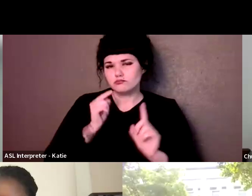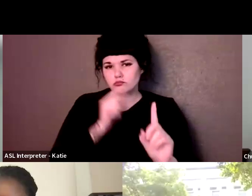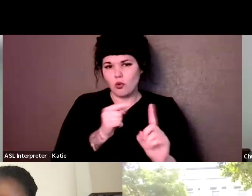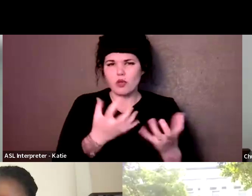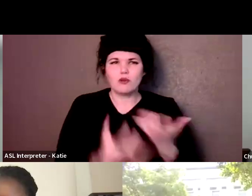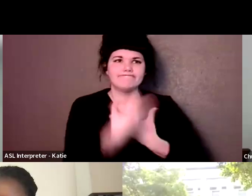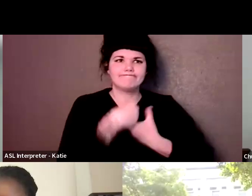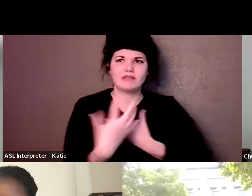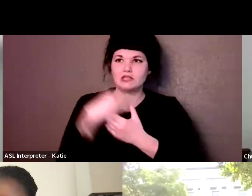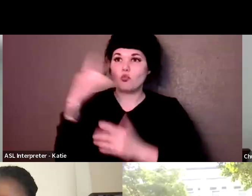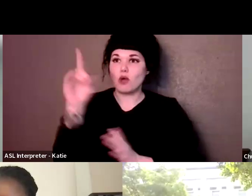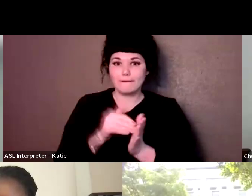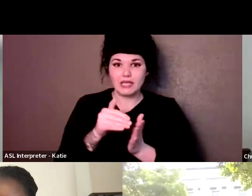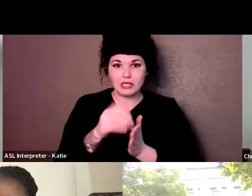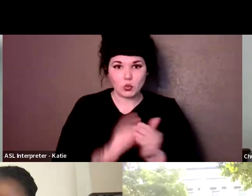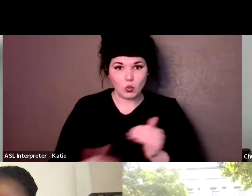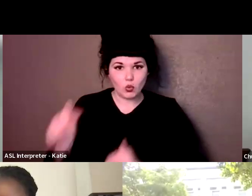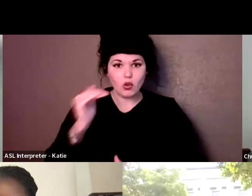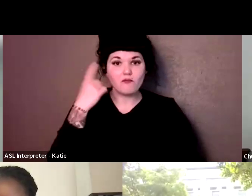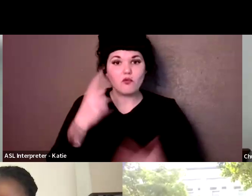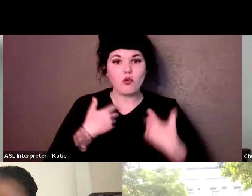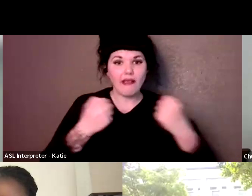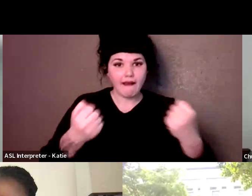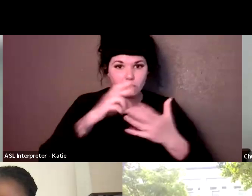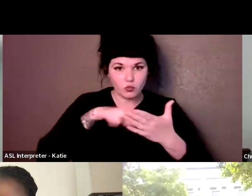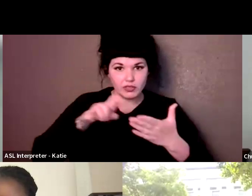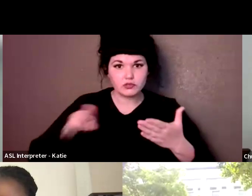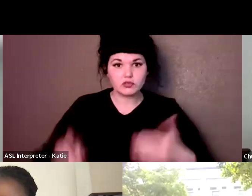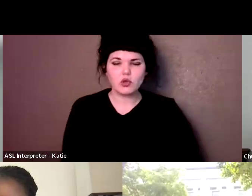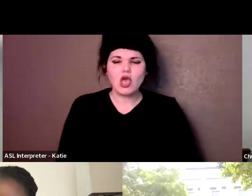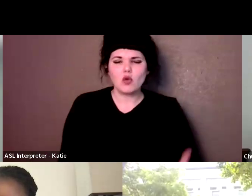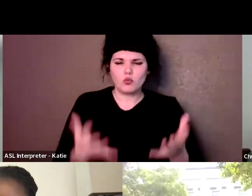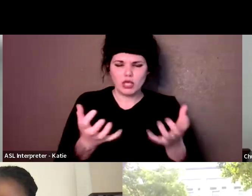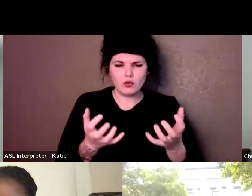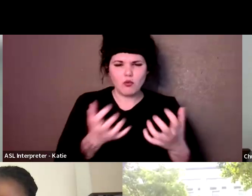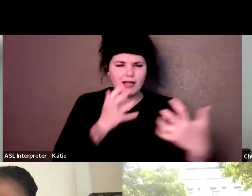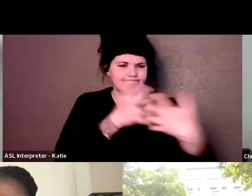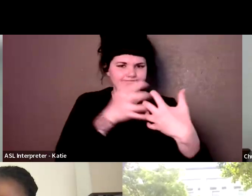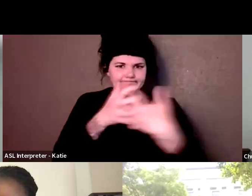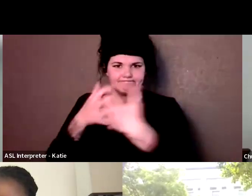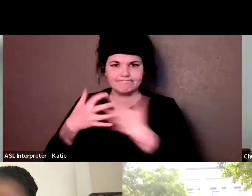to improve individualized health care for all. We hope you'll consider signing